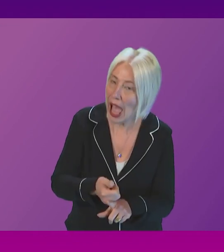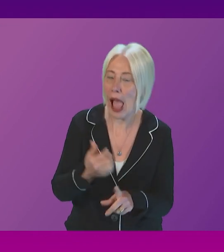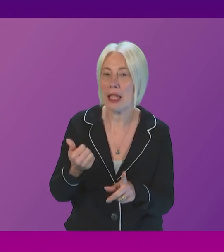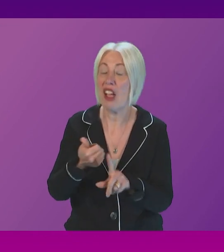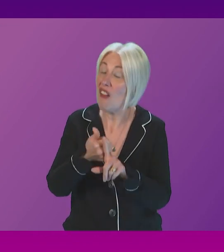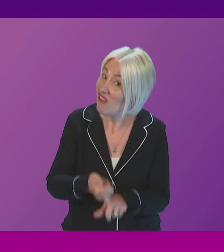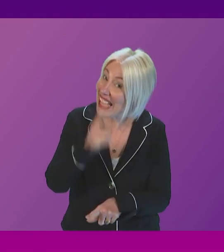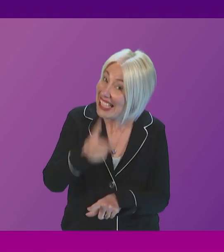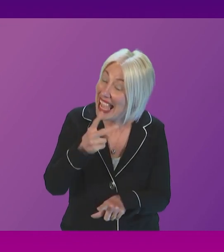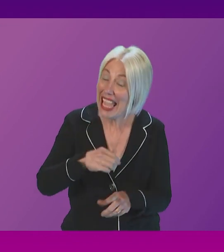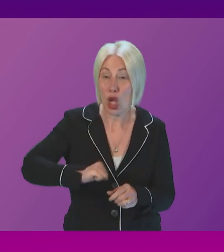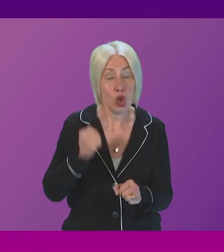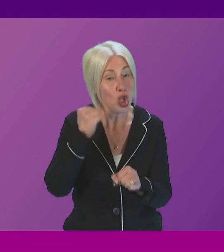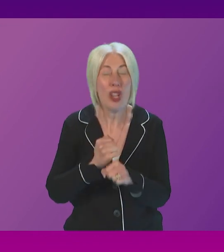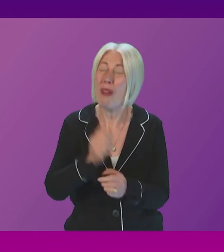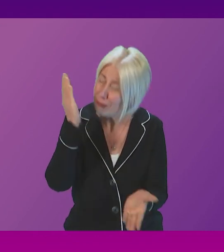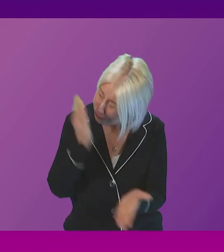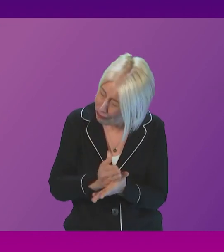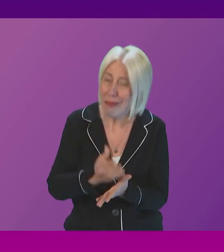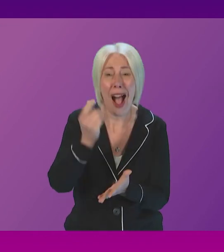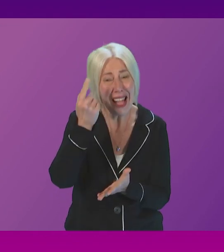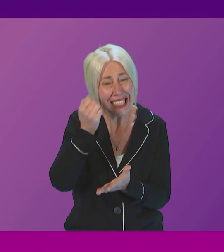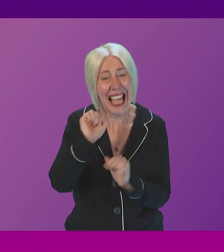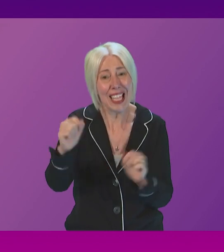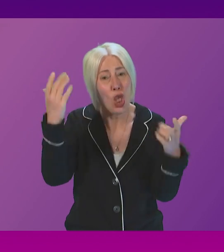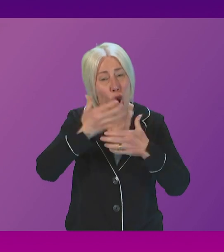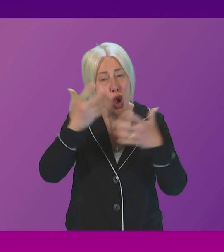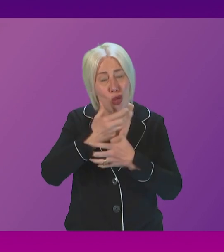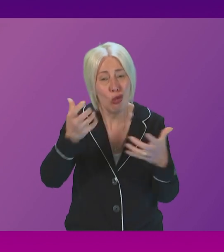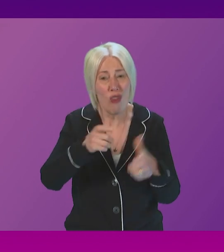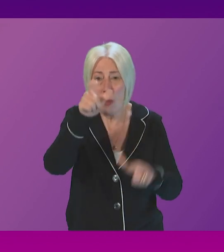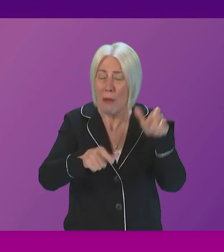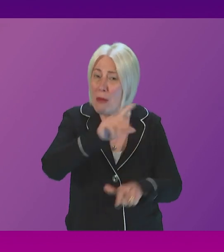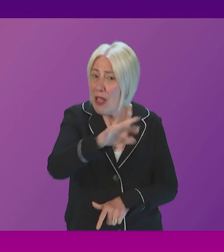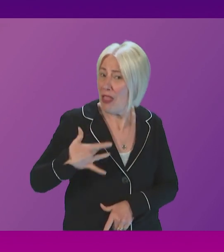the Scottish Government understands the concern of many of the islanders who have been affected,